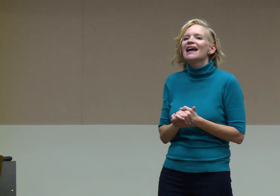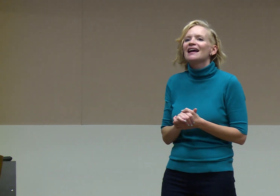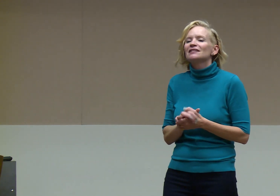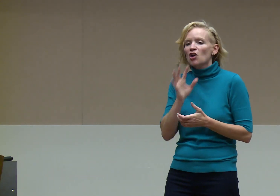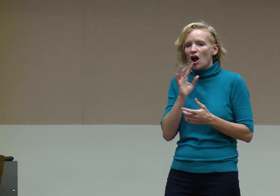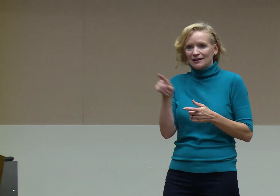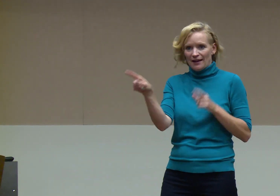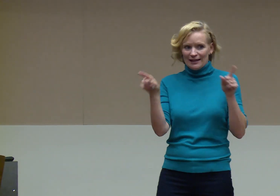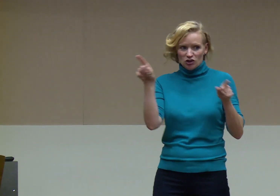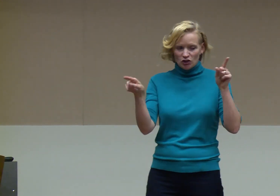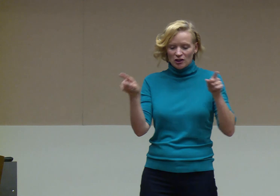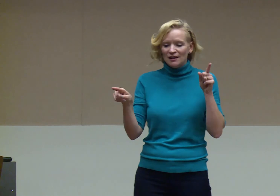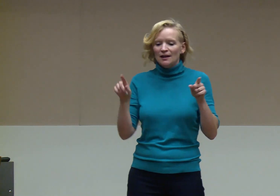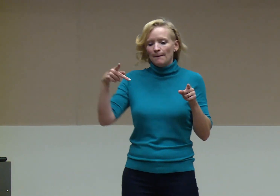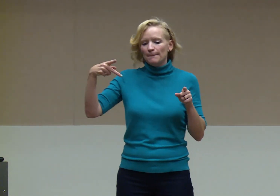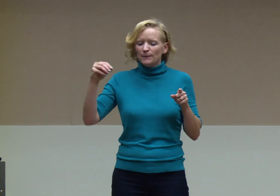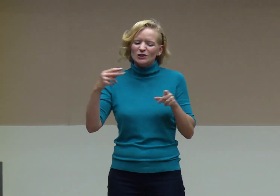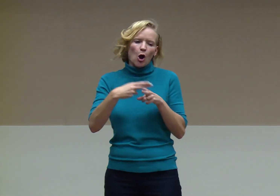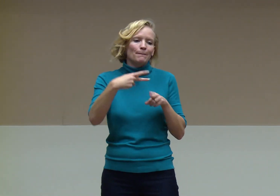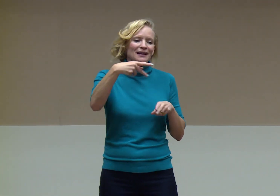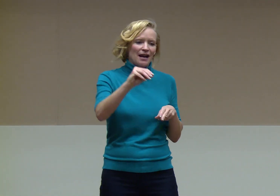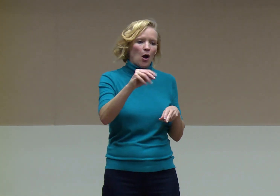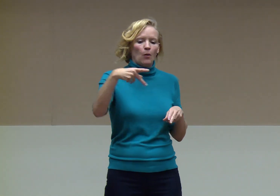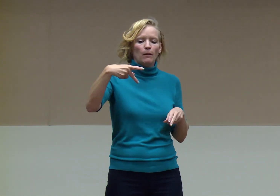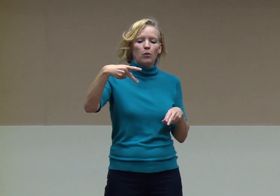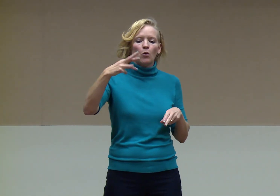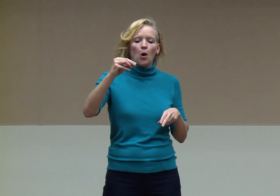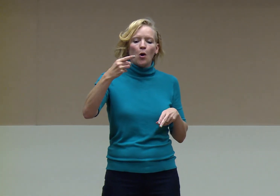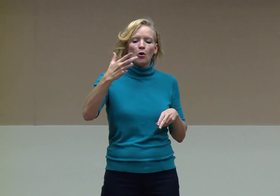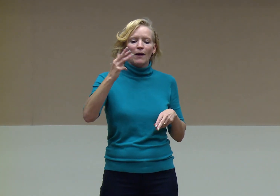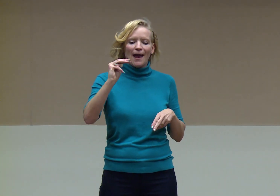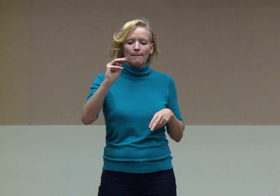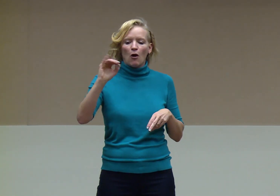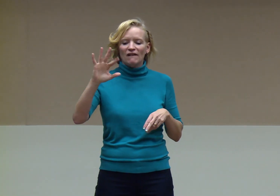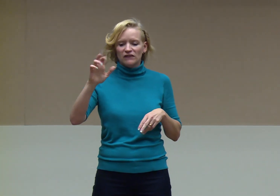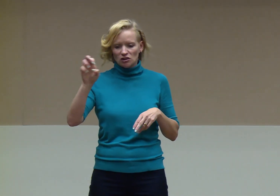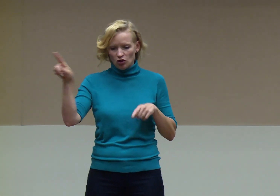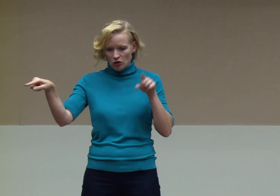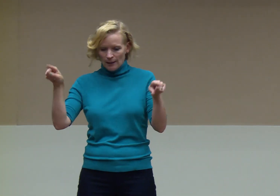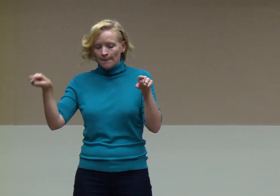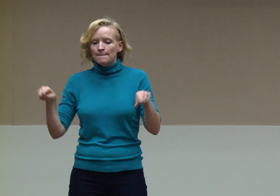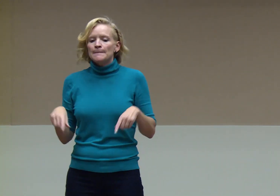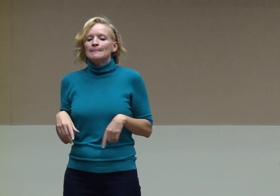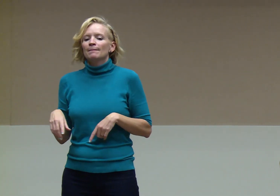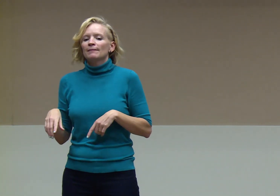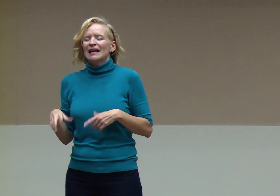And she spoke to both. It was called the PO or Program Officer, for each of these institutes.